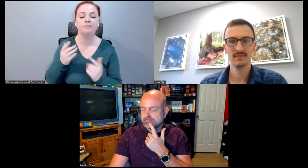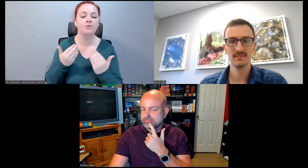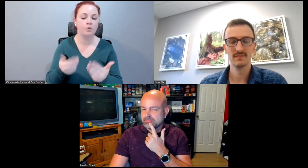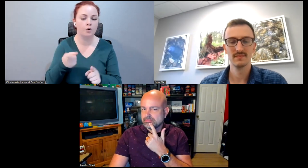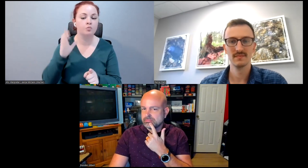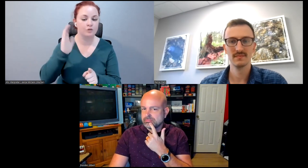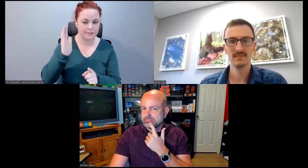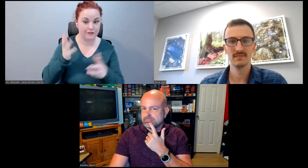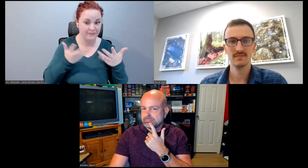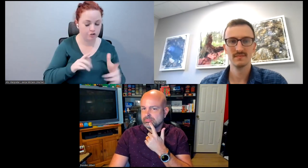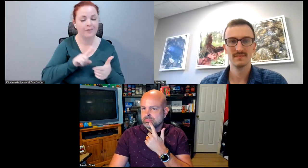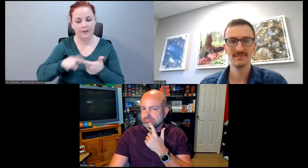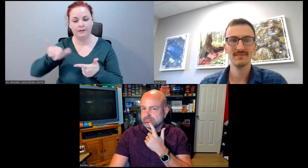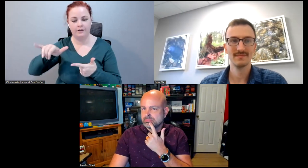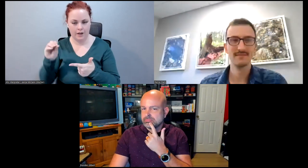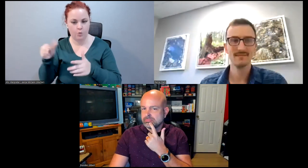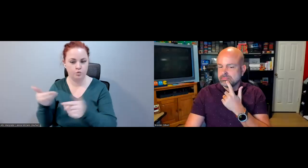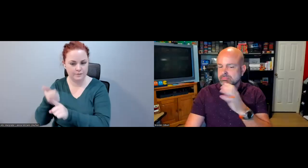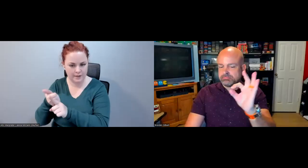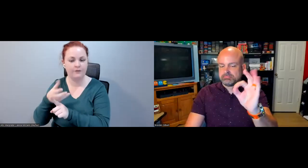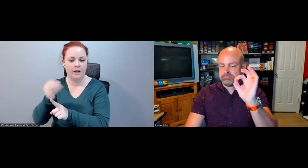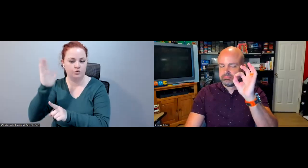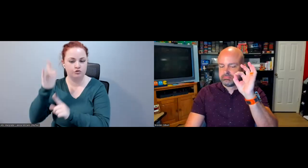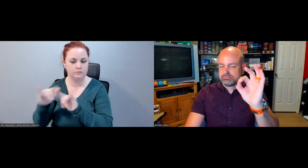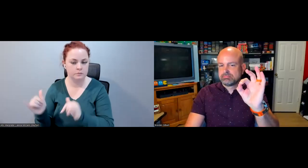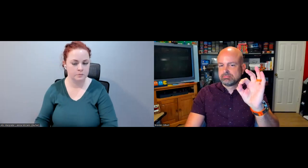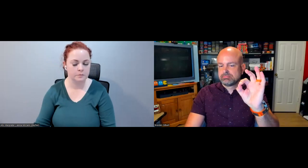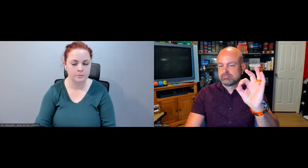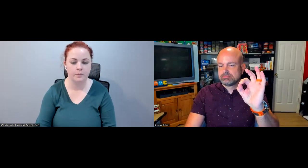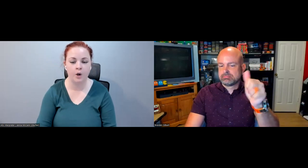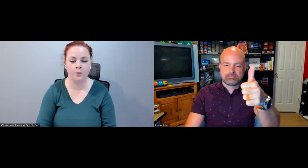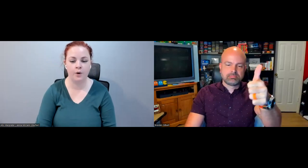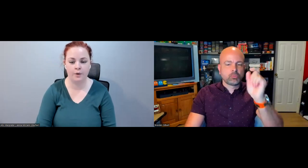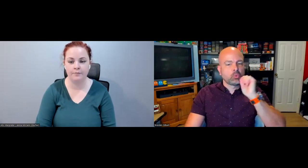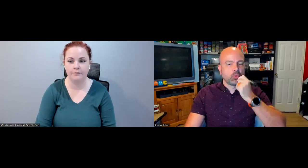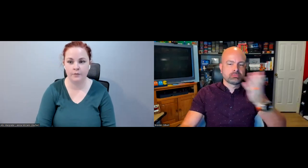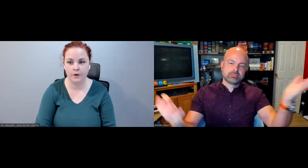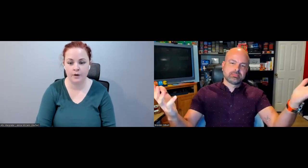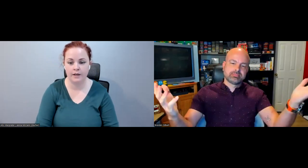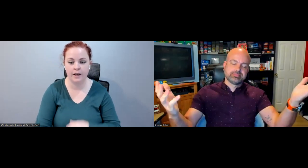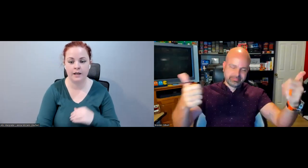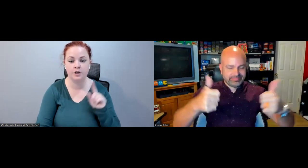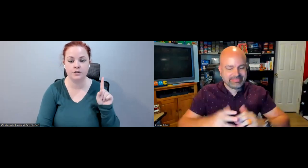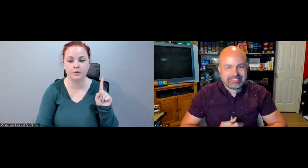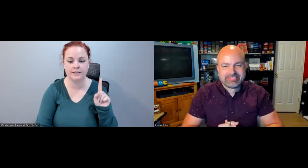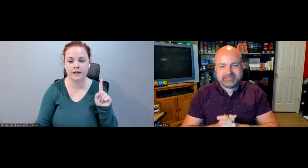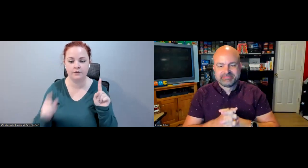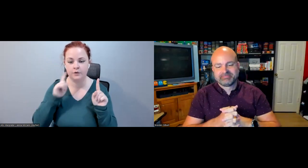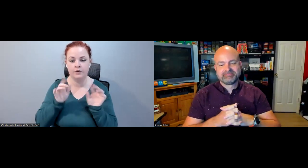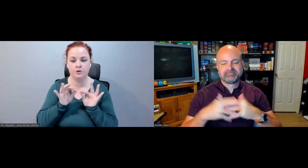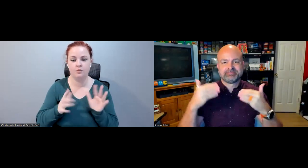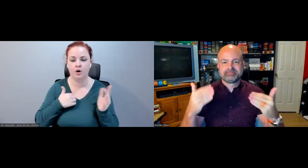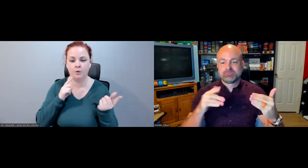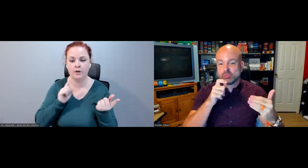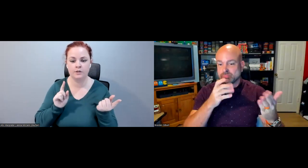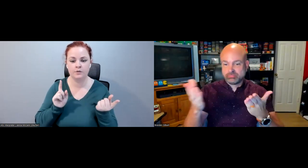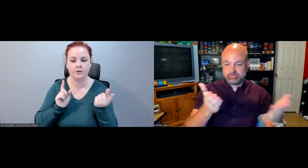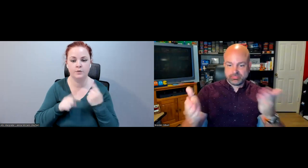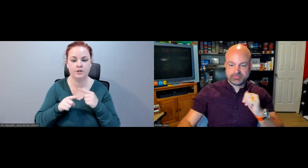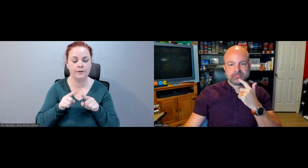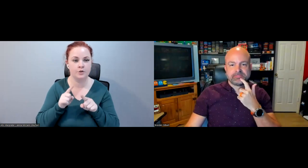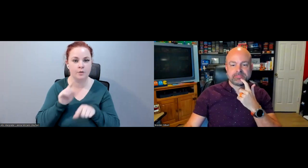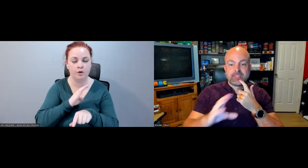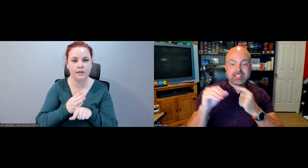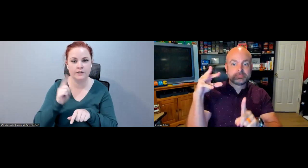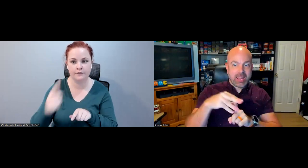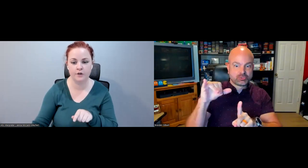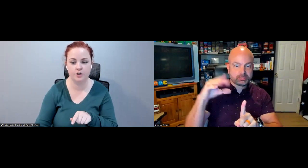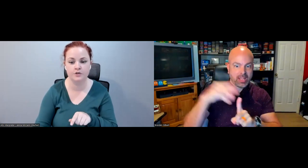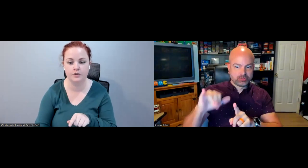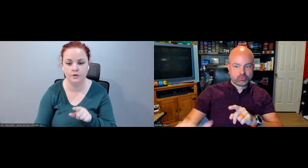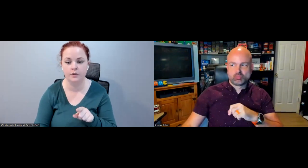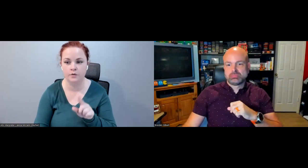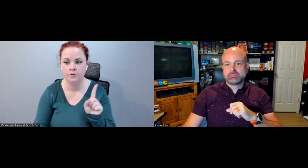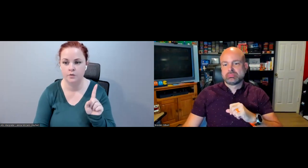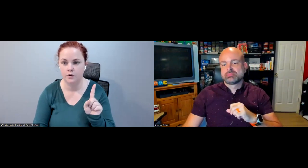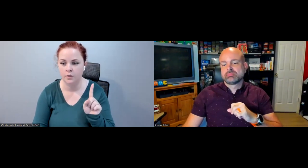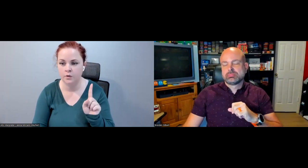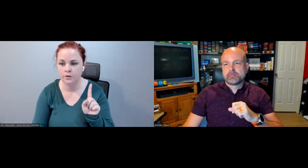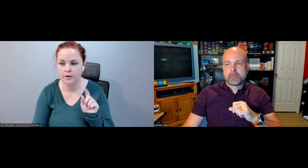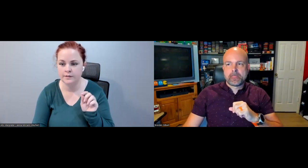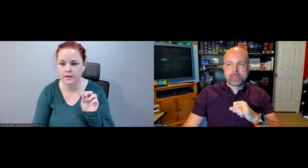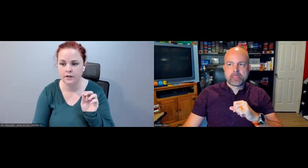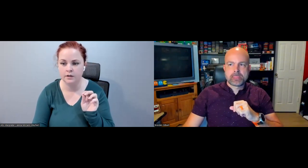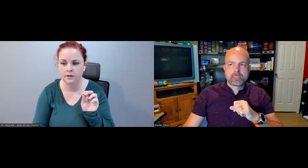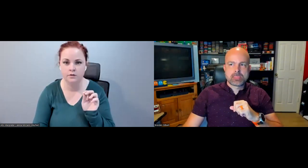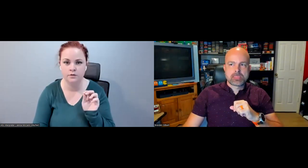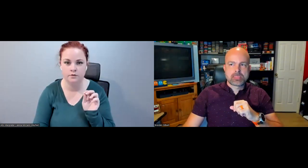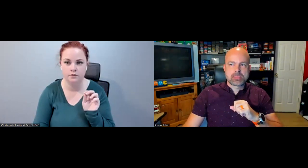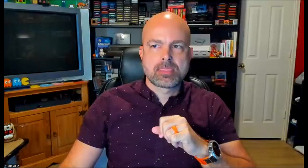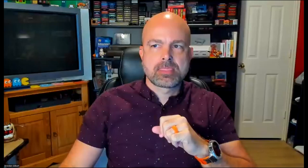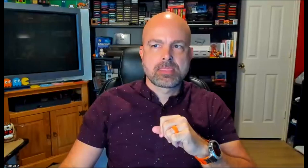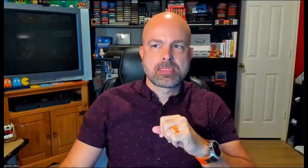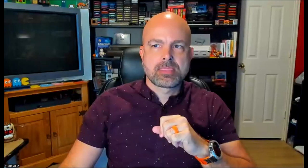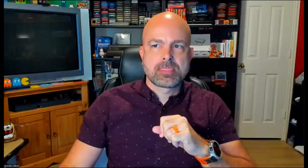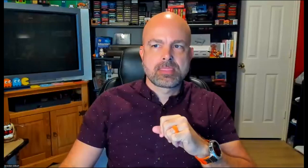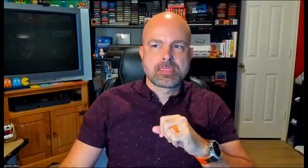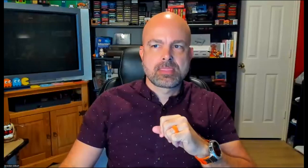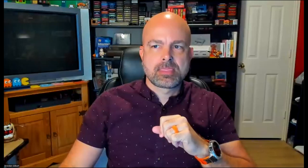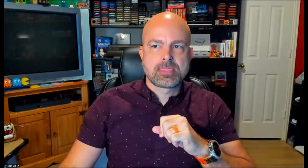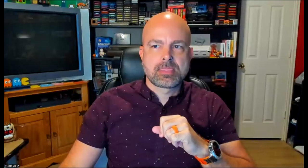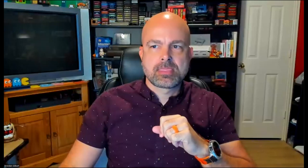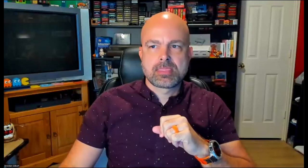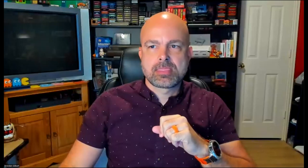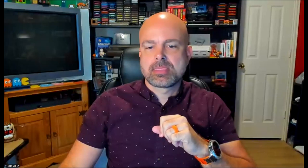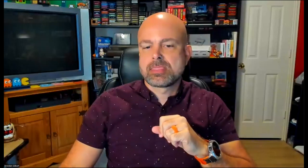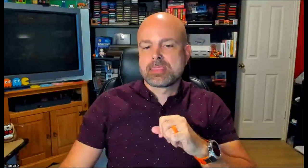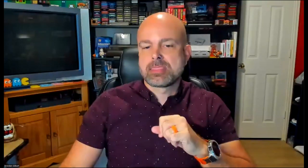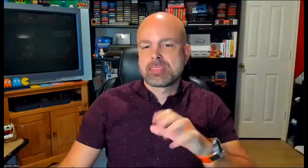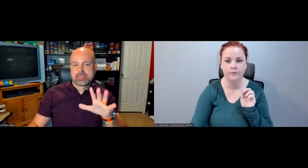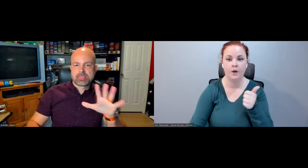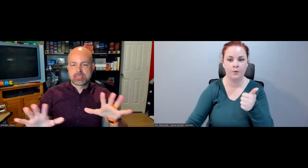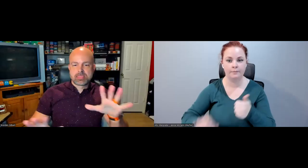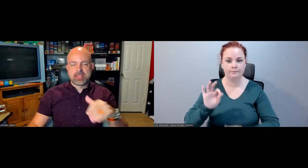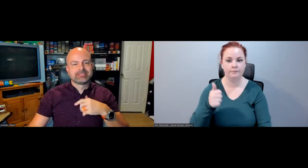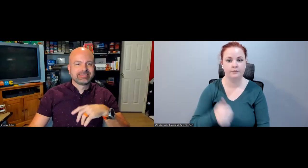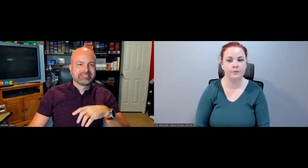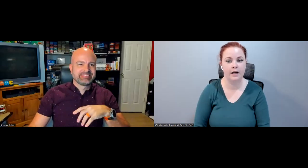himself before his. >> Brenden: All right. okay,